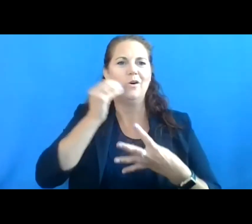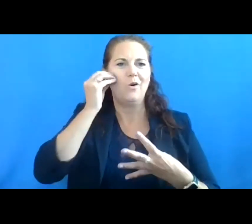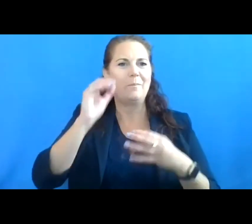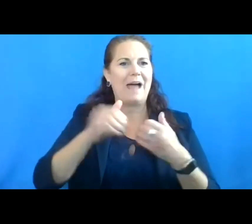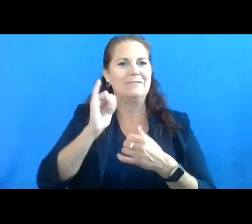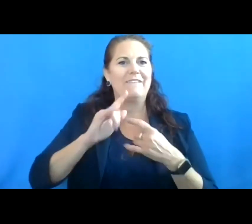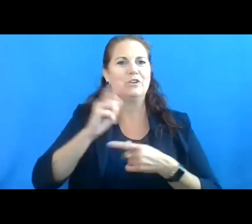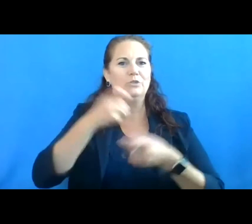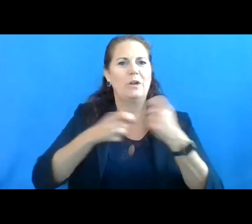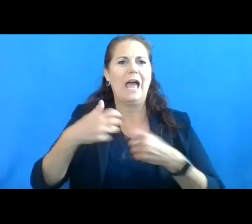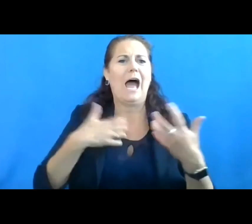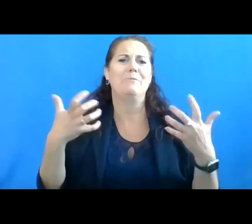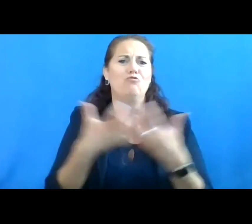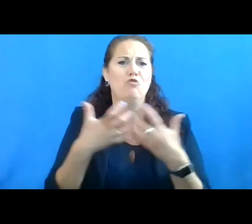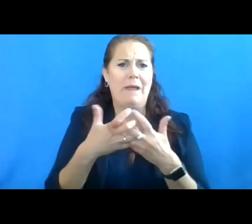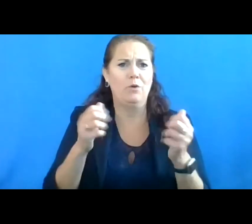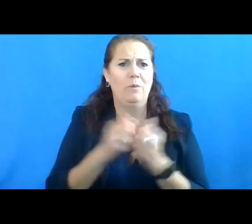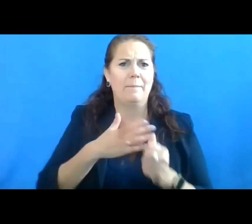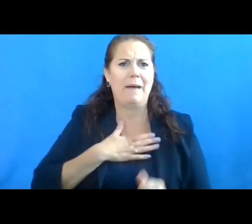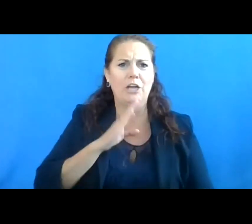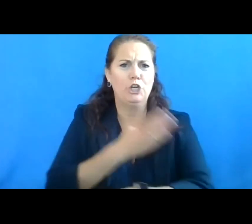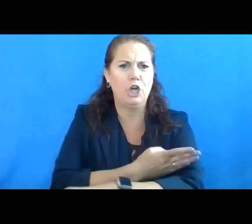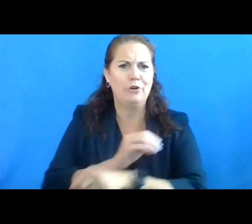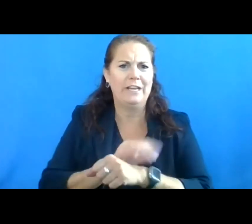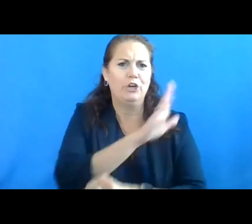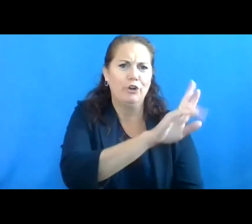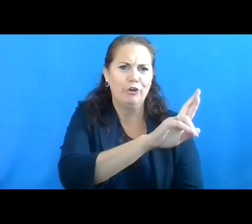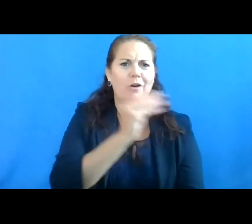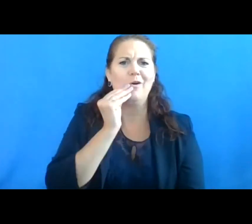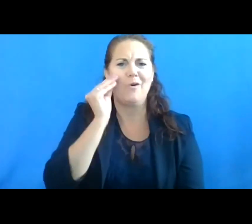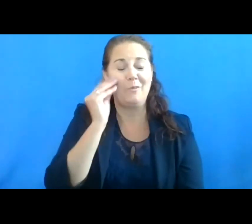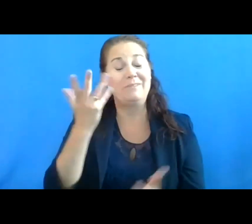I'm in a room and boarding in my daughter's home.